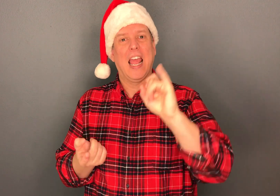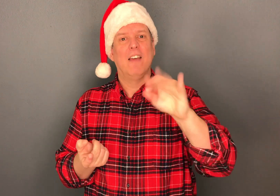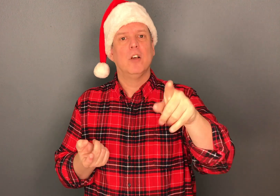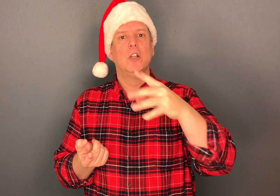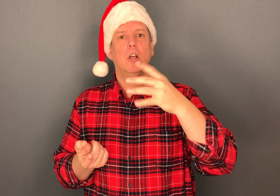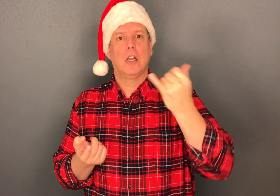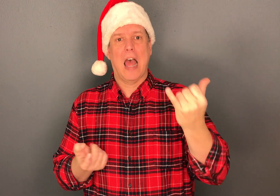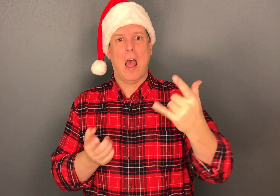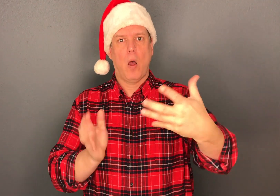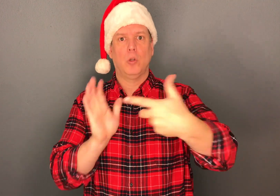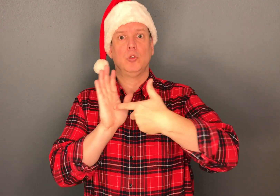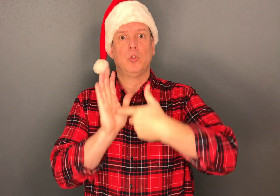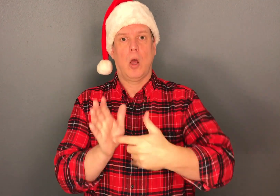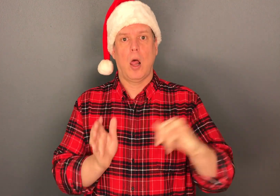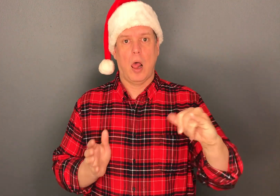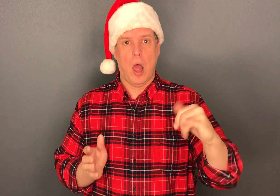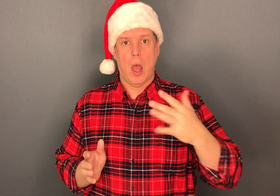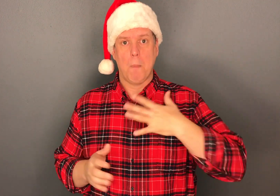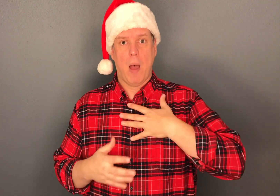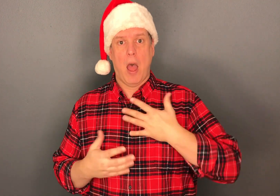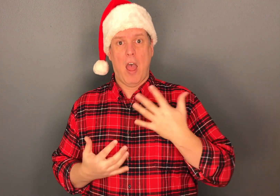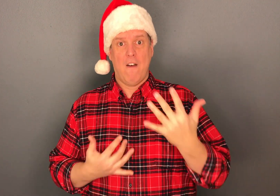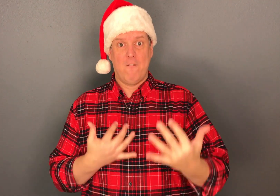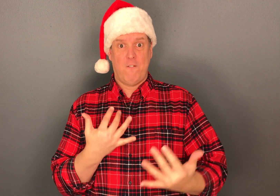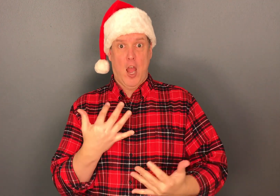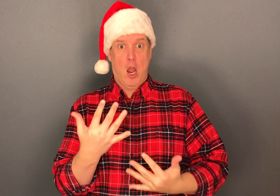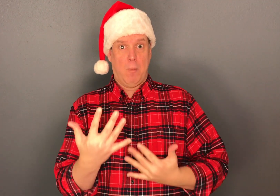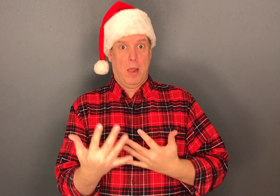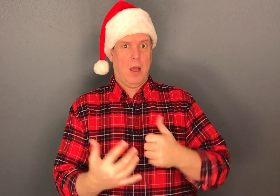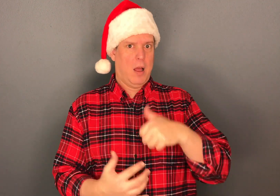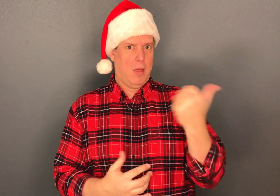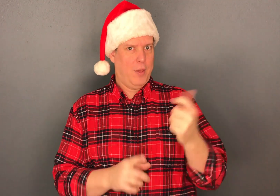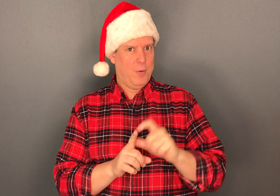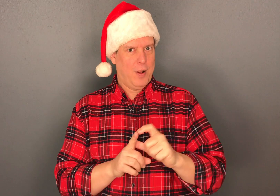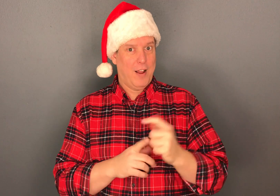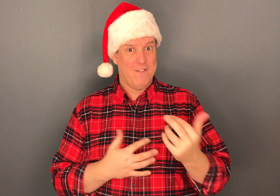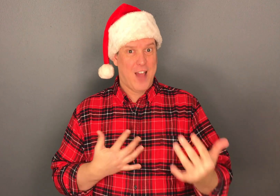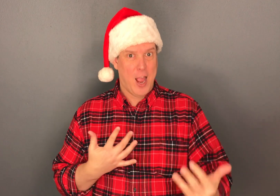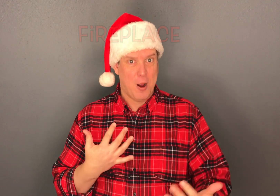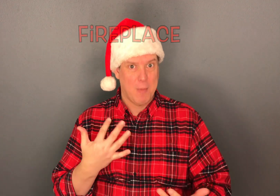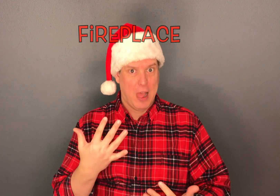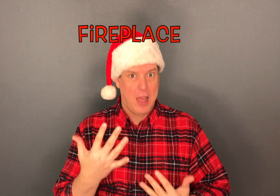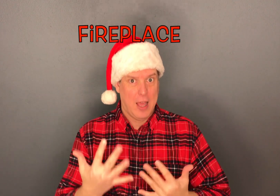this as well if you were depicting yourself in another way so here's like